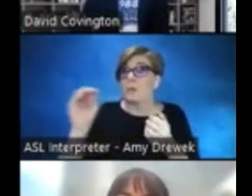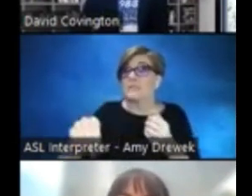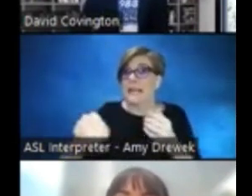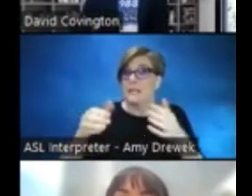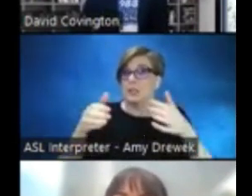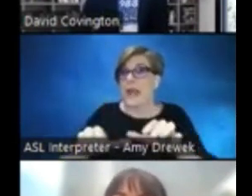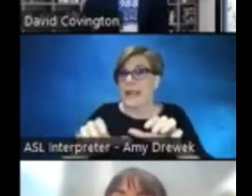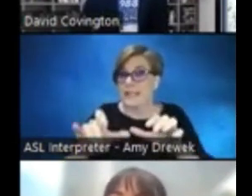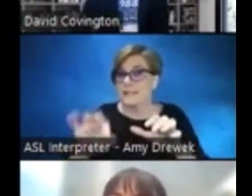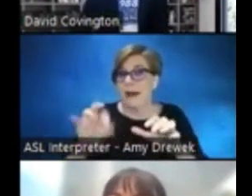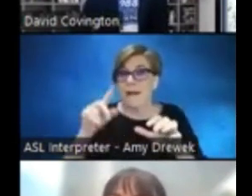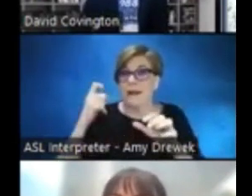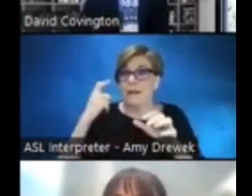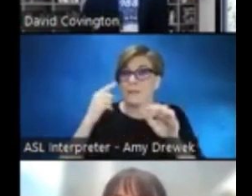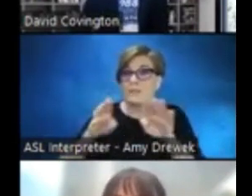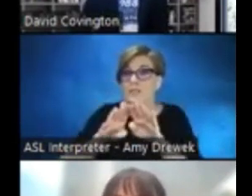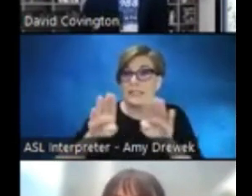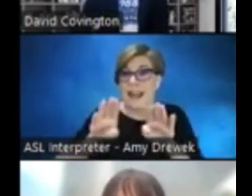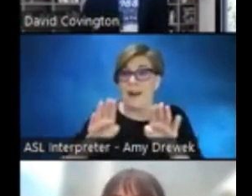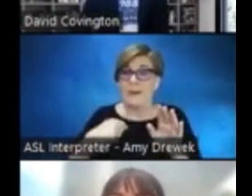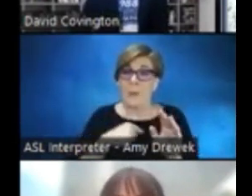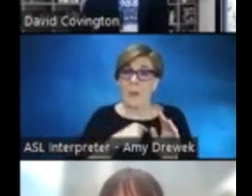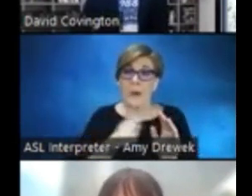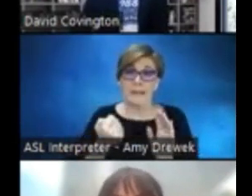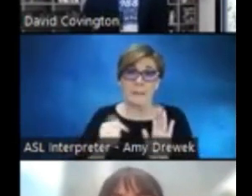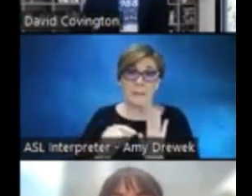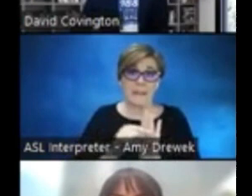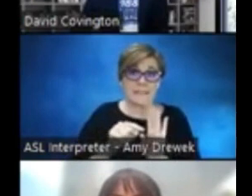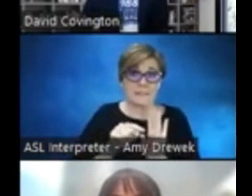WE WERE PESSIMISTS ABOUT IT, BUT WE WILL SEE.